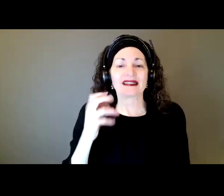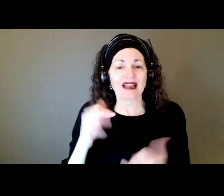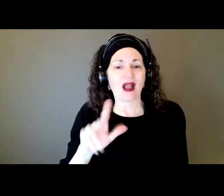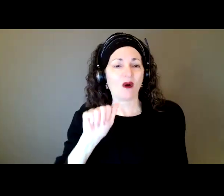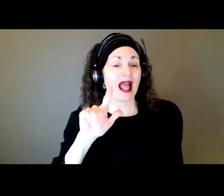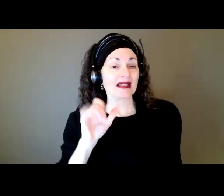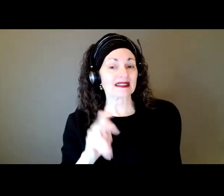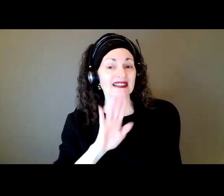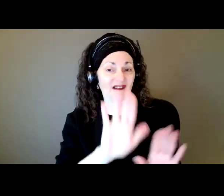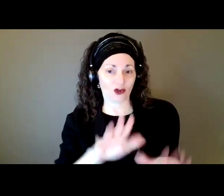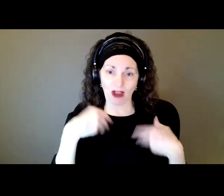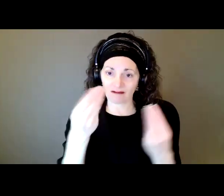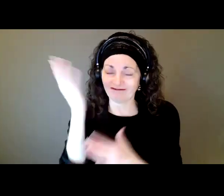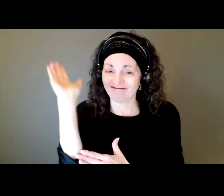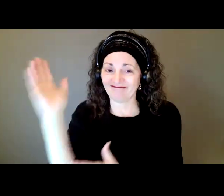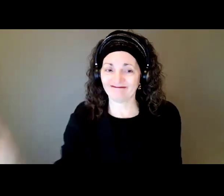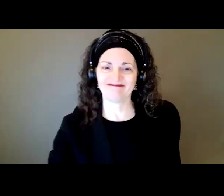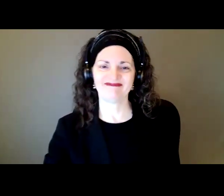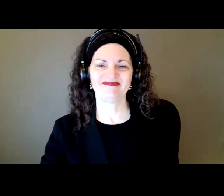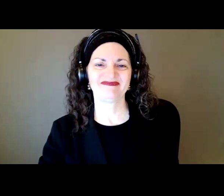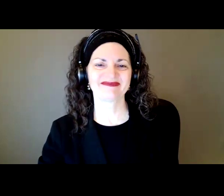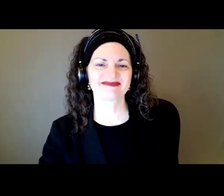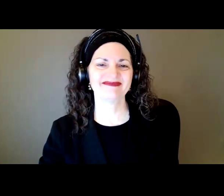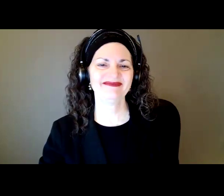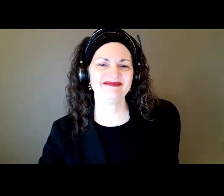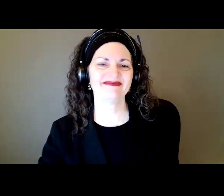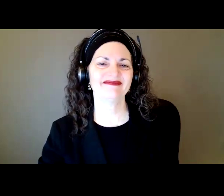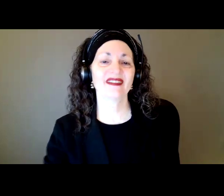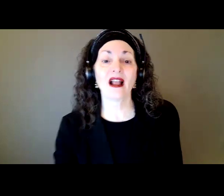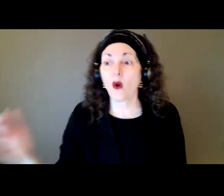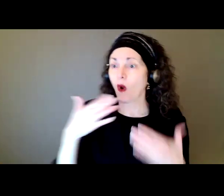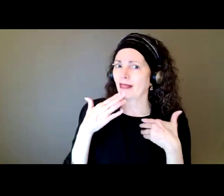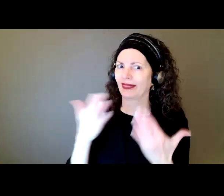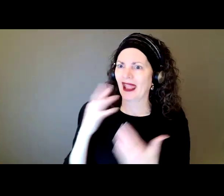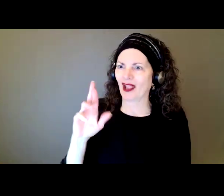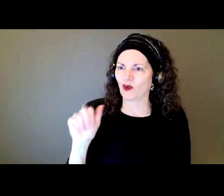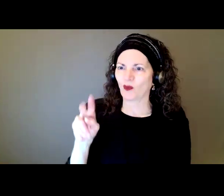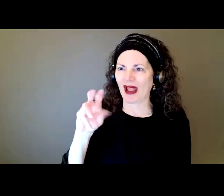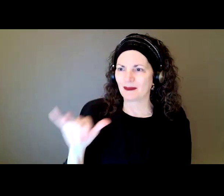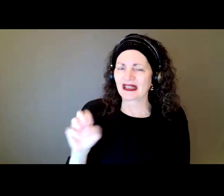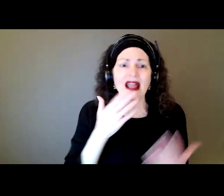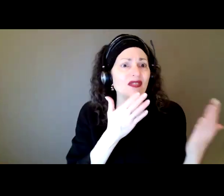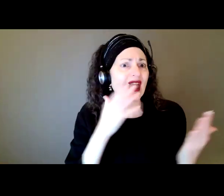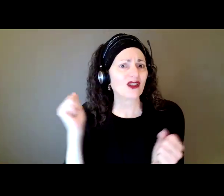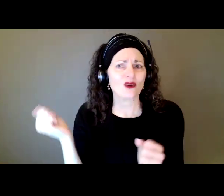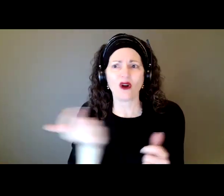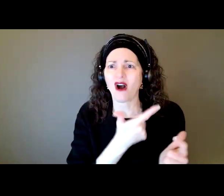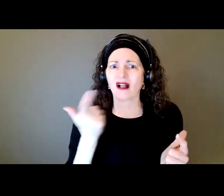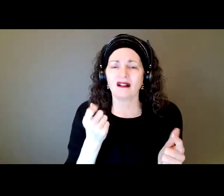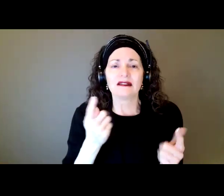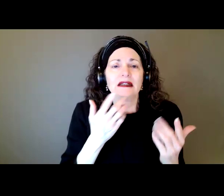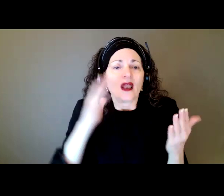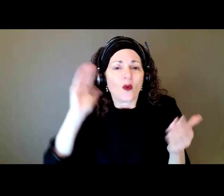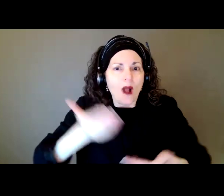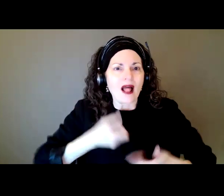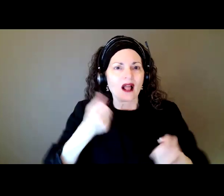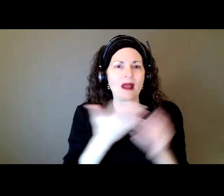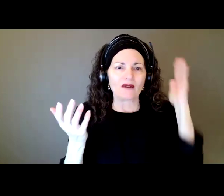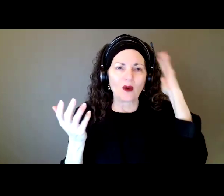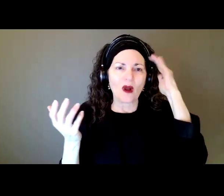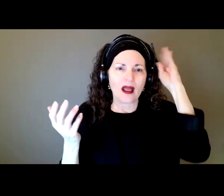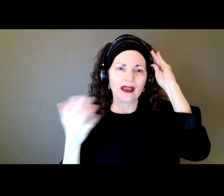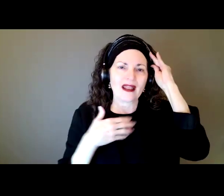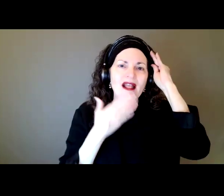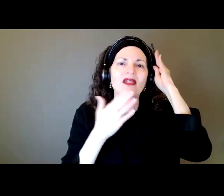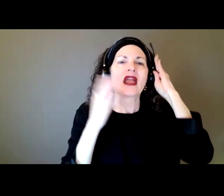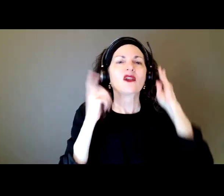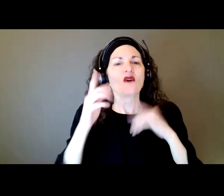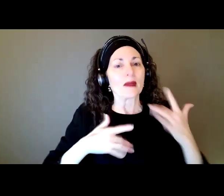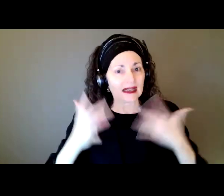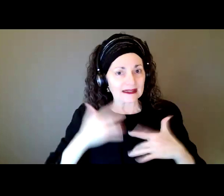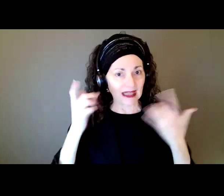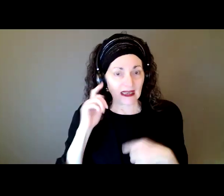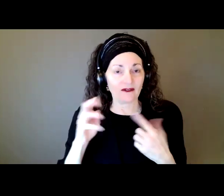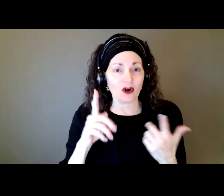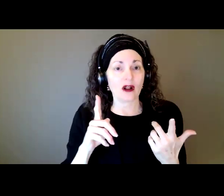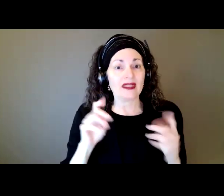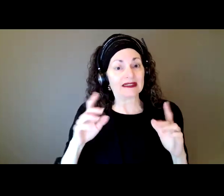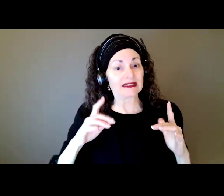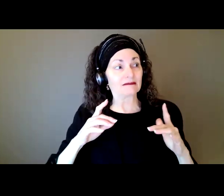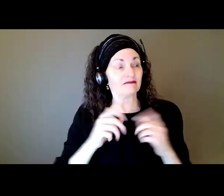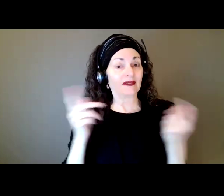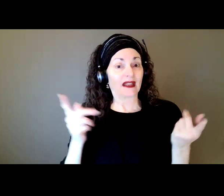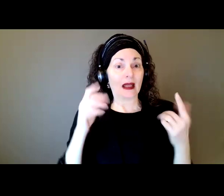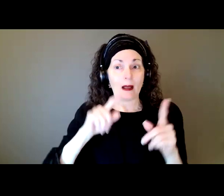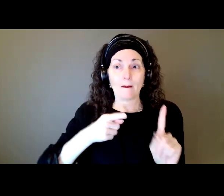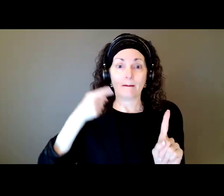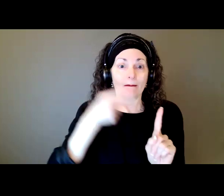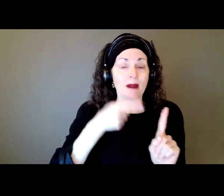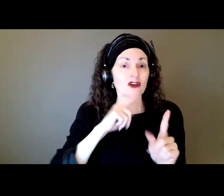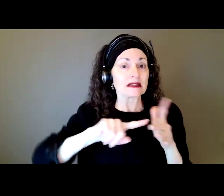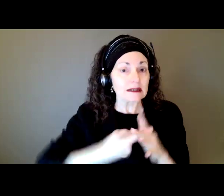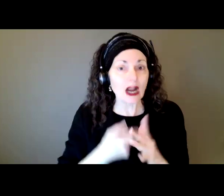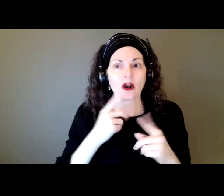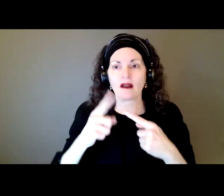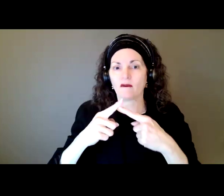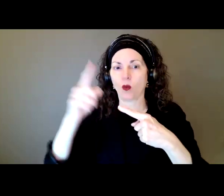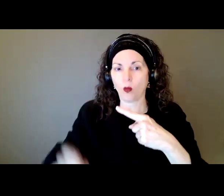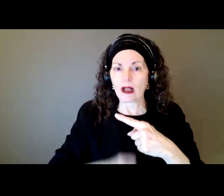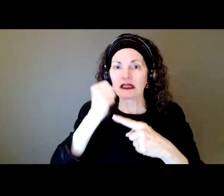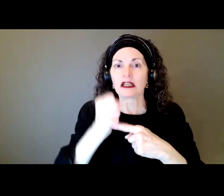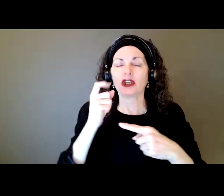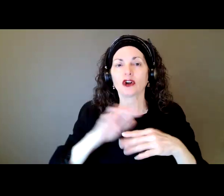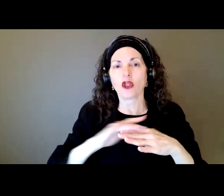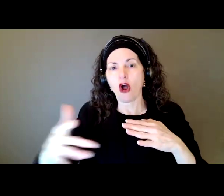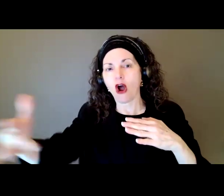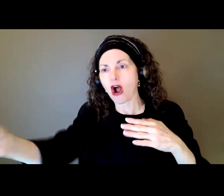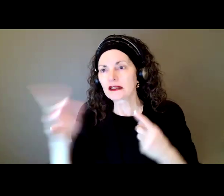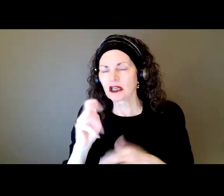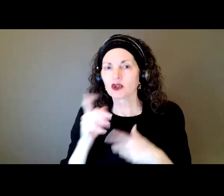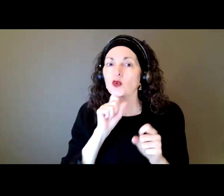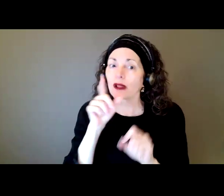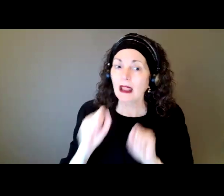Alison Barkoff: Thank you so much. Thanks, Ramsey, for that introduction, and welcome everyone, and thank you so much for being part of this exciting kick-off webinar, that marks the start of a year long series, designed to help address the critical shortage of direct care workers.